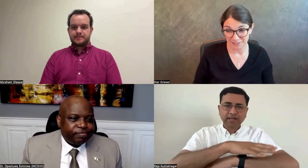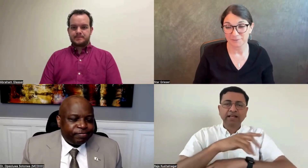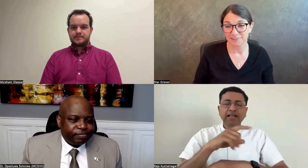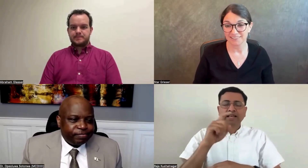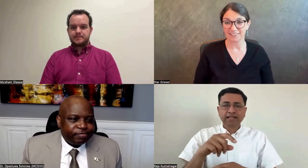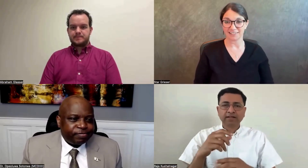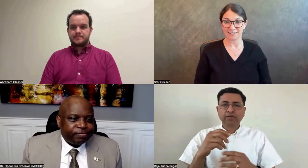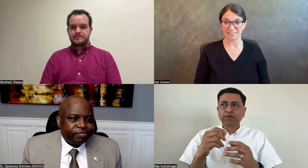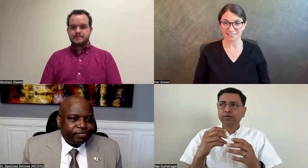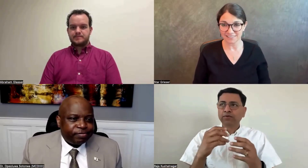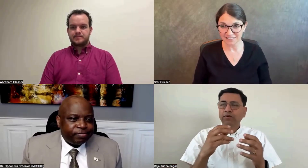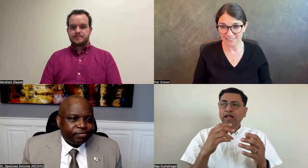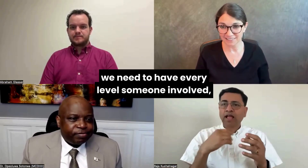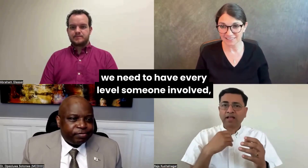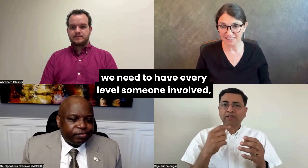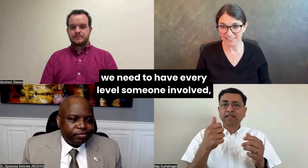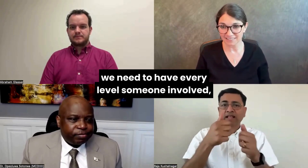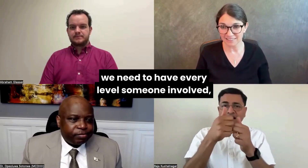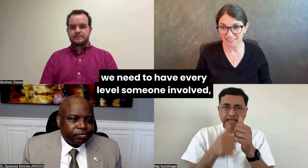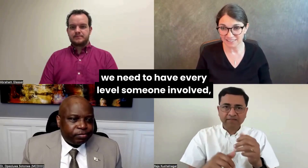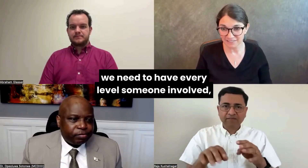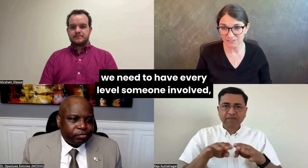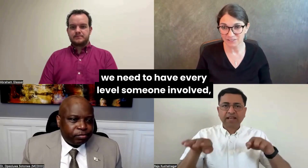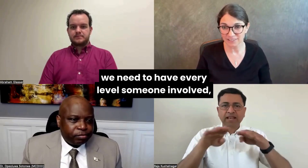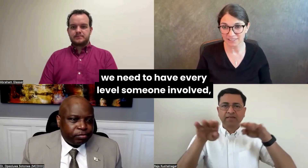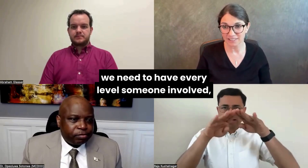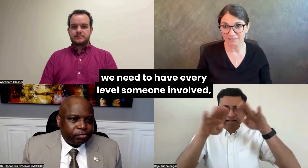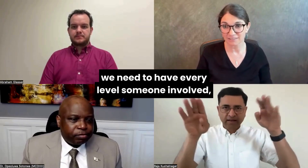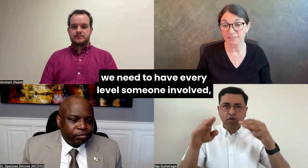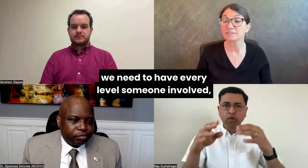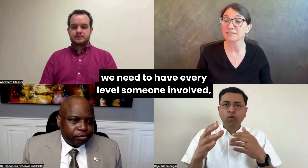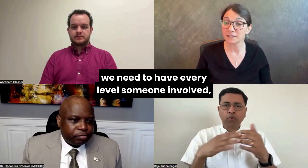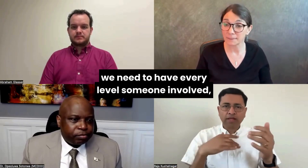we need to have every level someone involved,